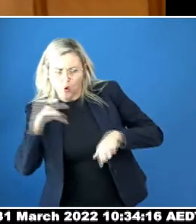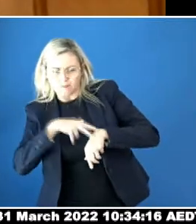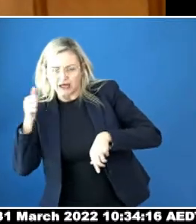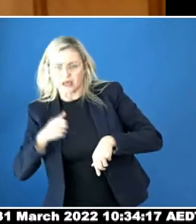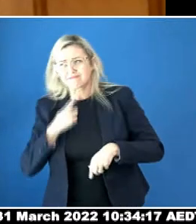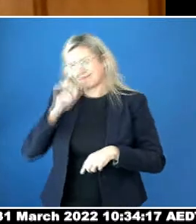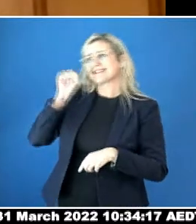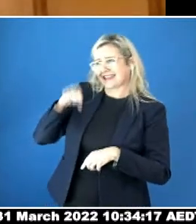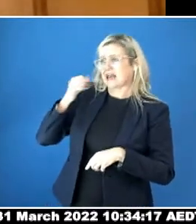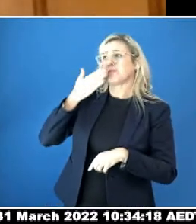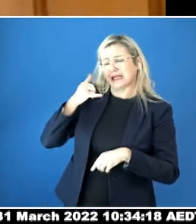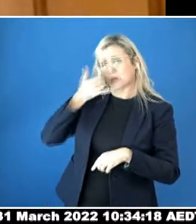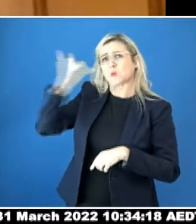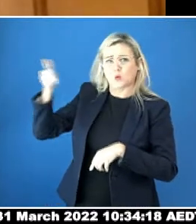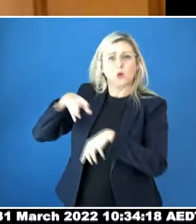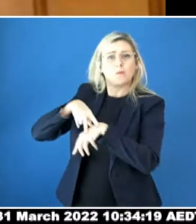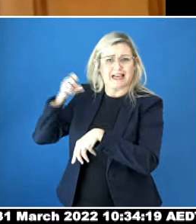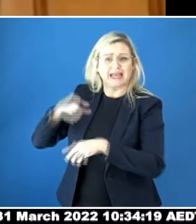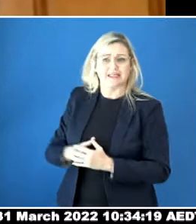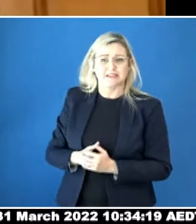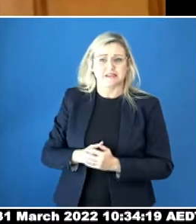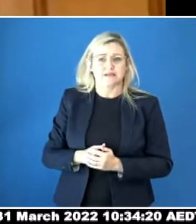cops." I said, "Yes, please." That wasn't right.